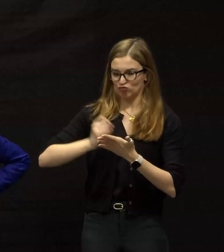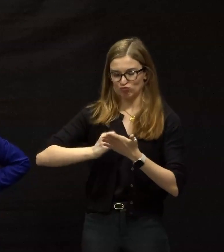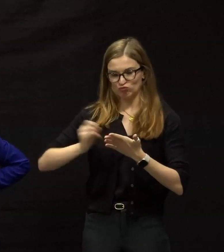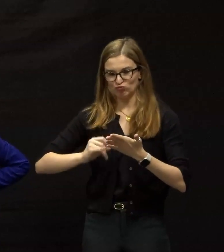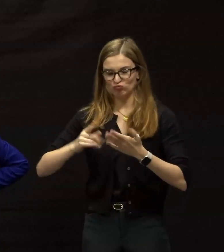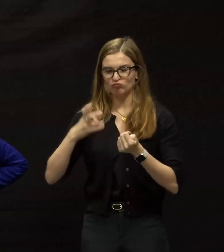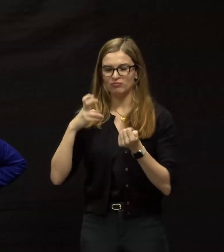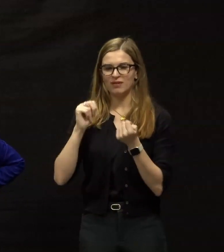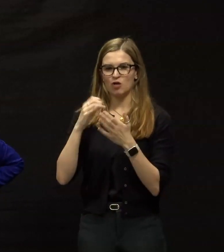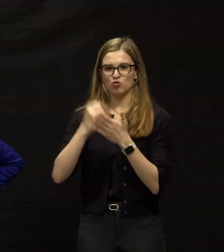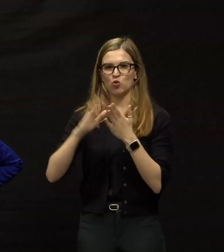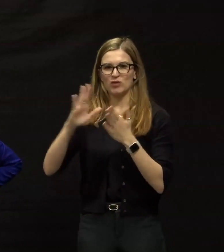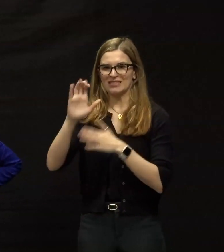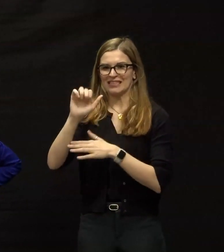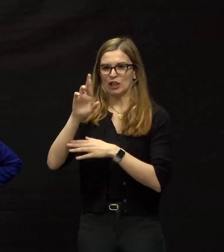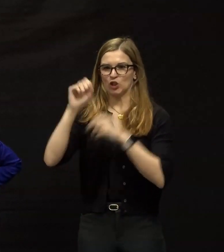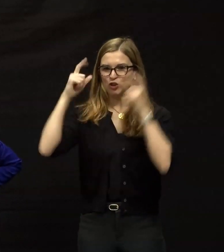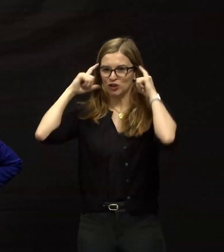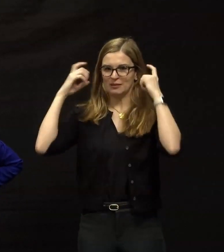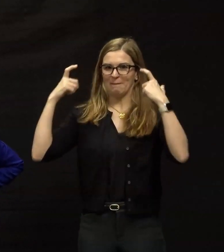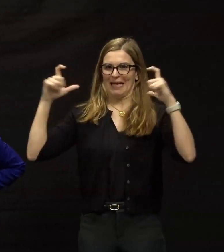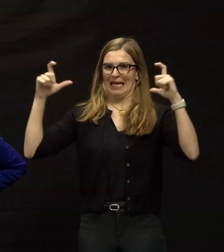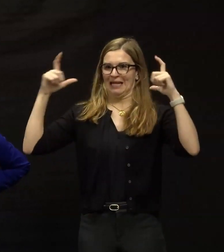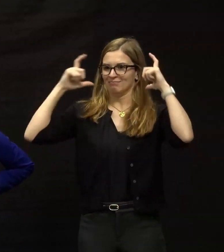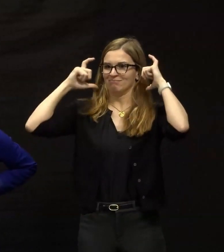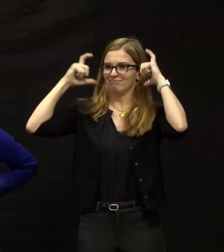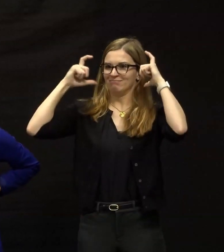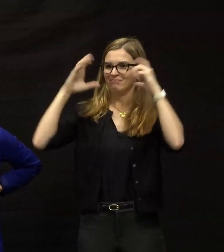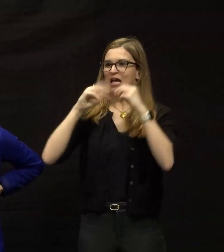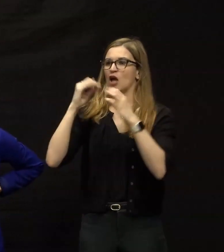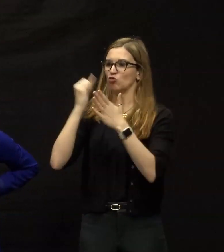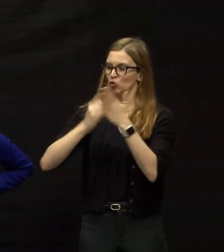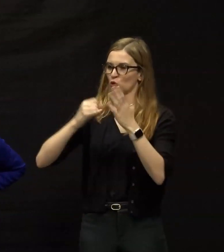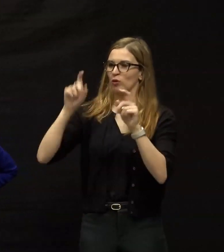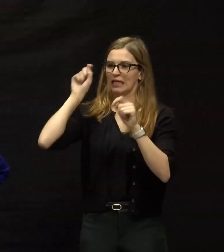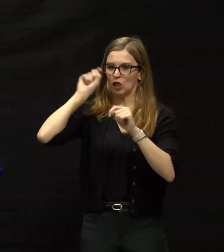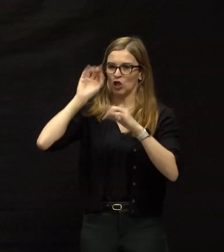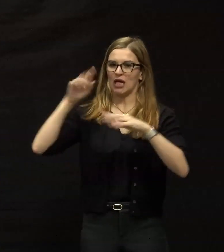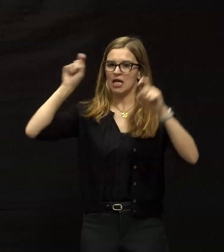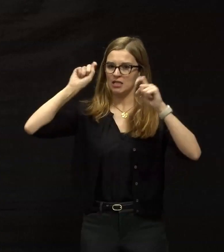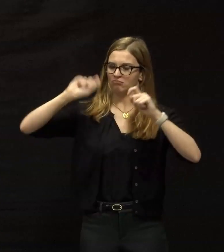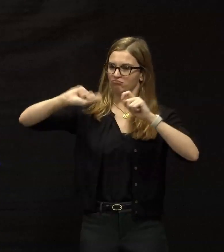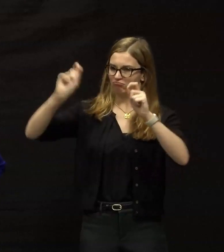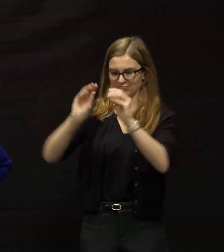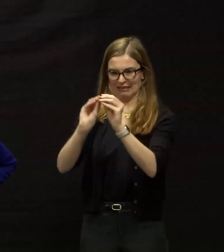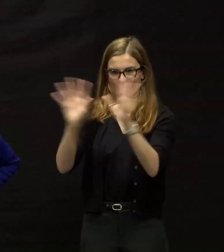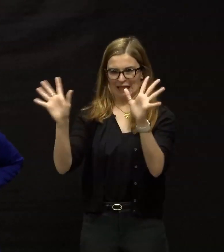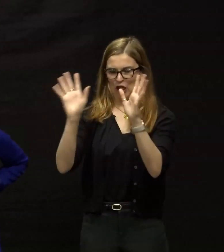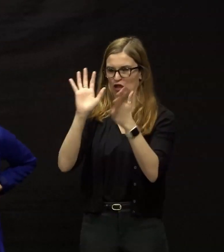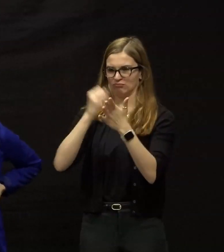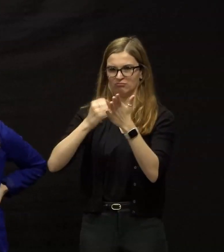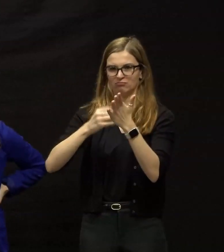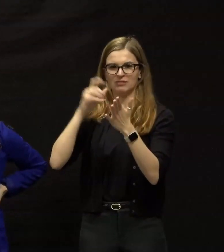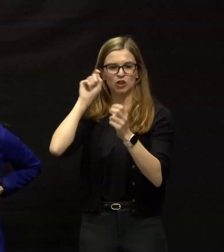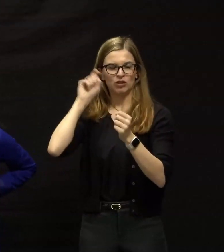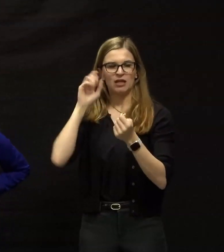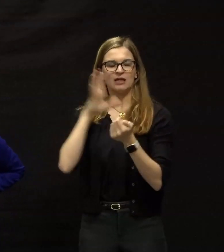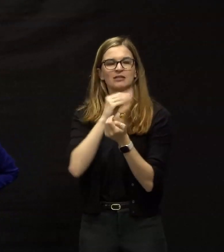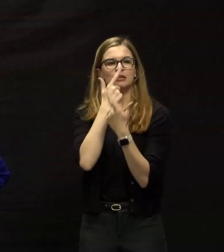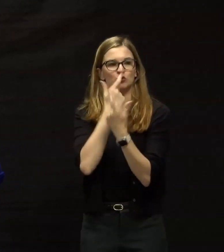and had drawn a picture and his ears were huge and drew hearing aids and everything very clearly